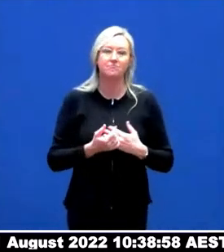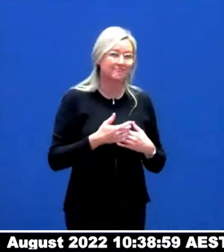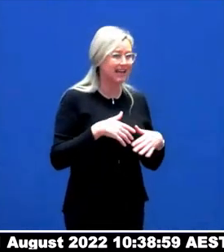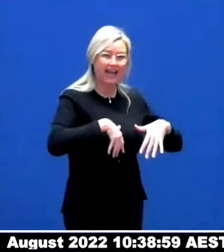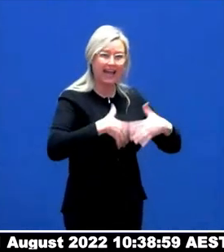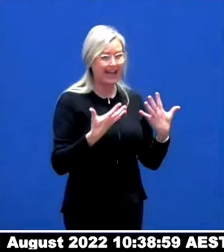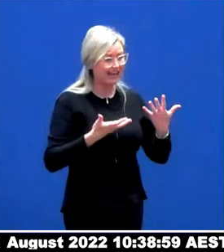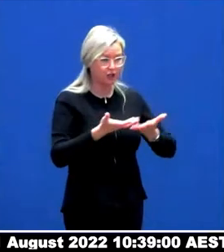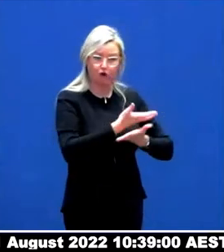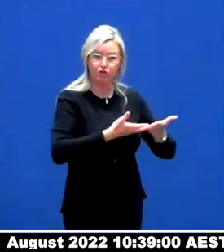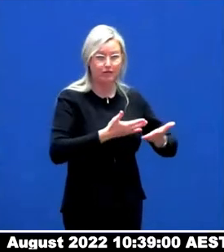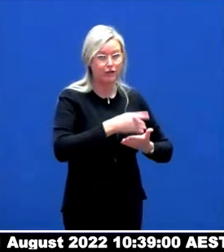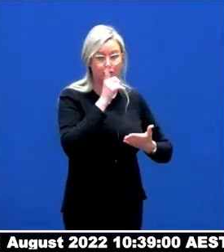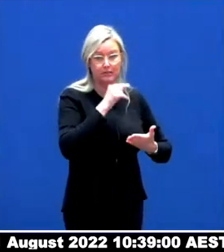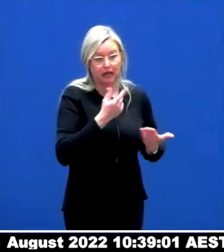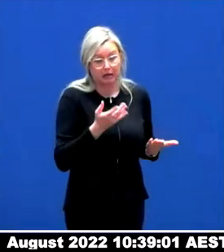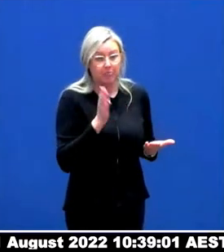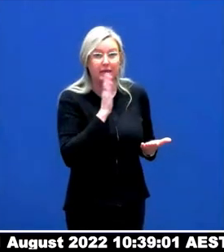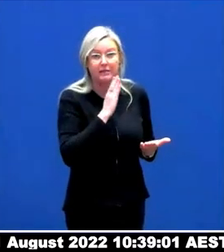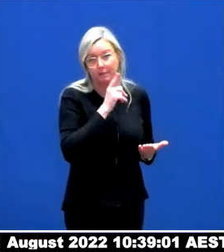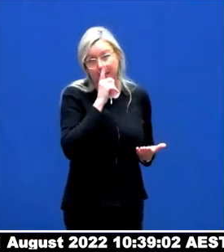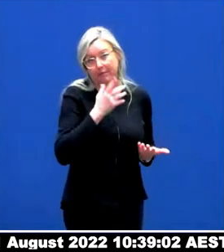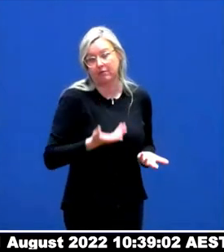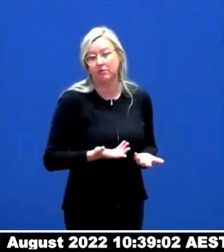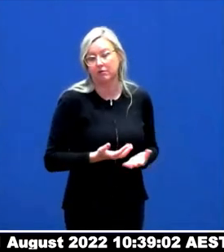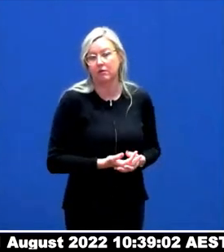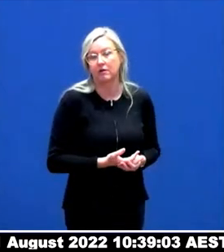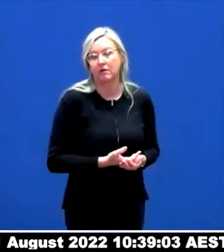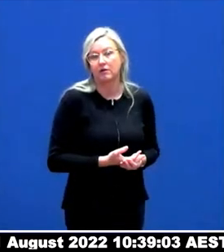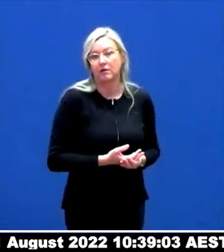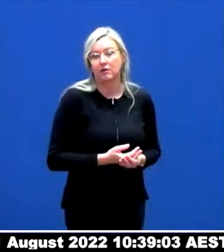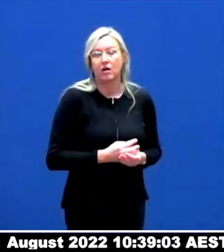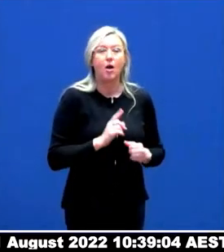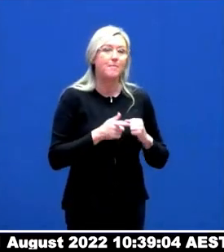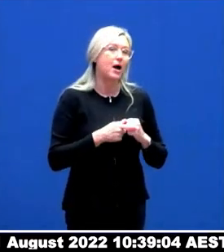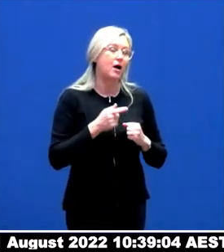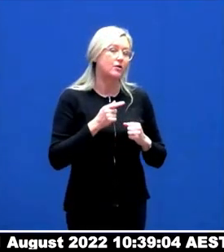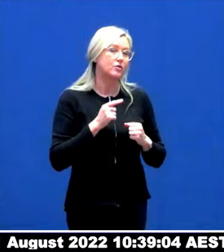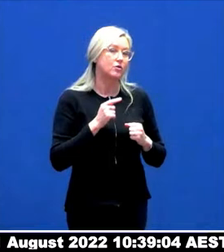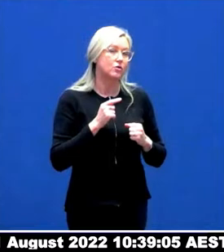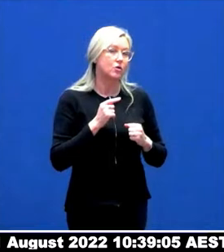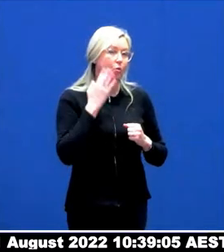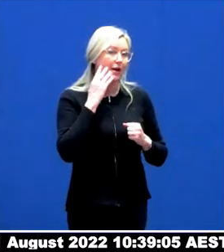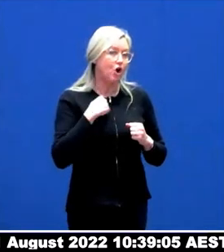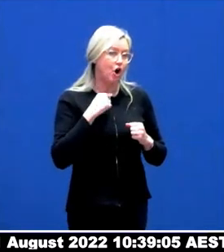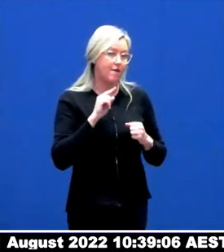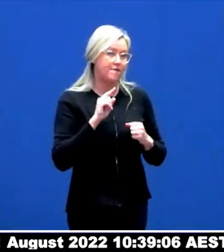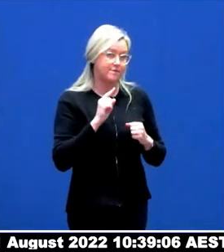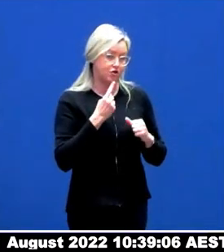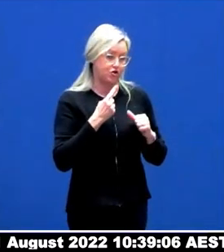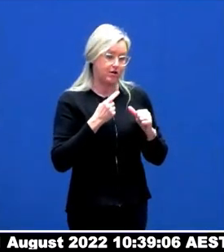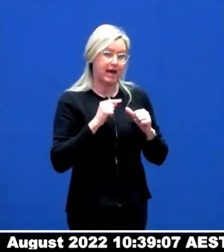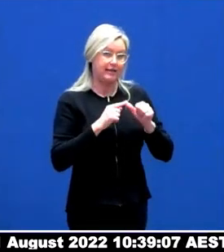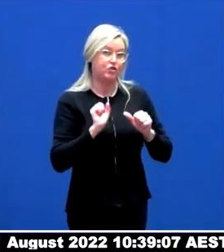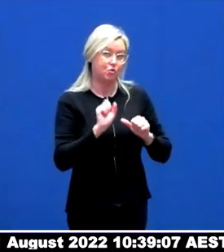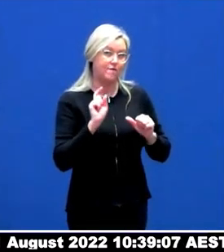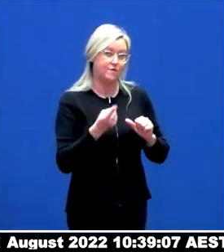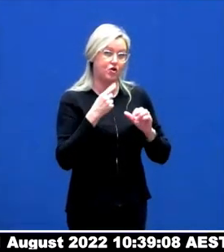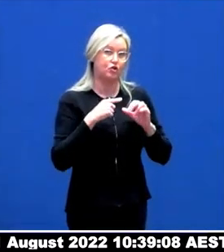But as I - in my opening to your original first question, this is - this was a